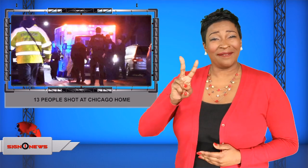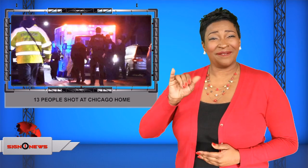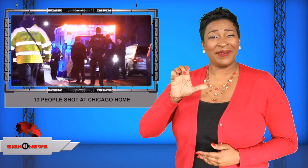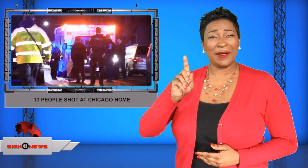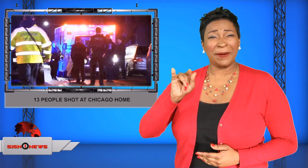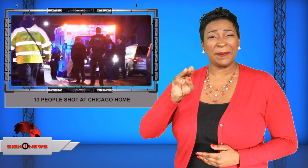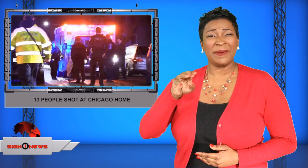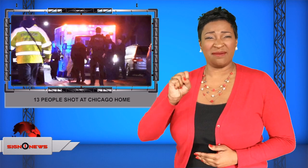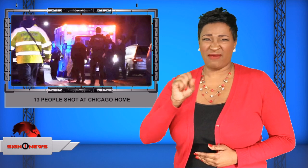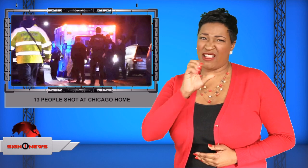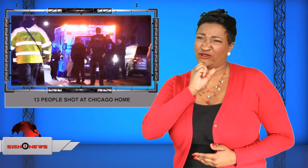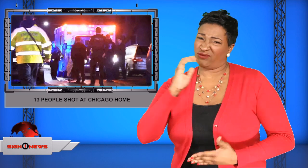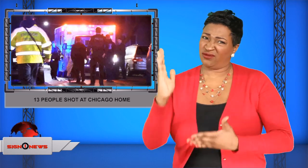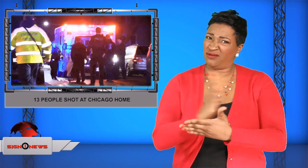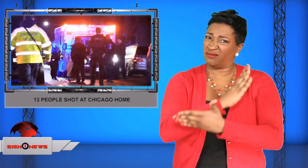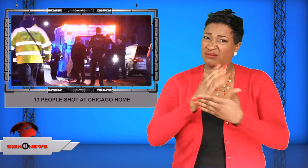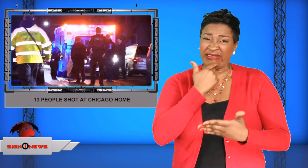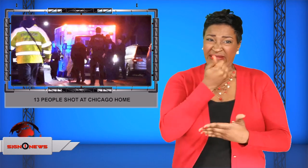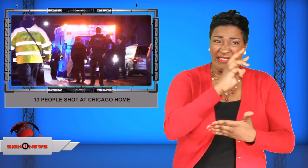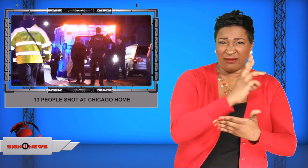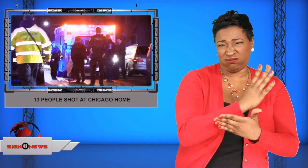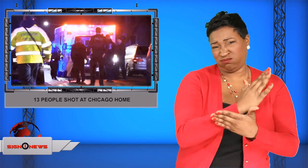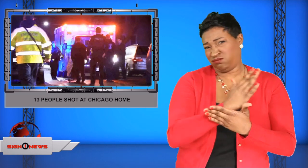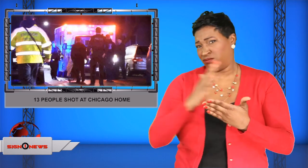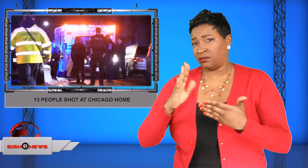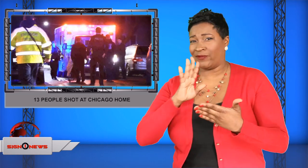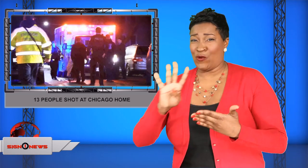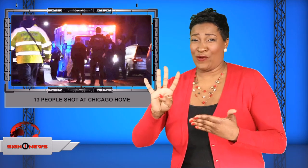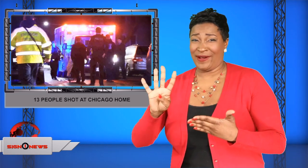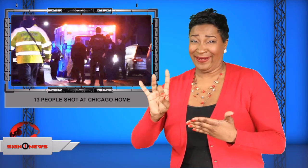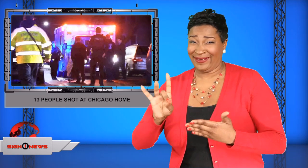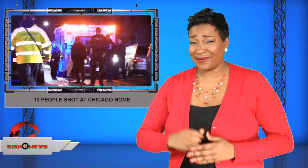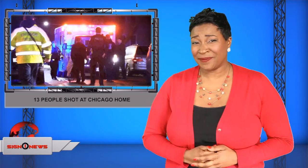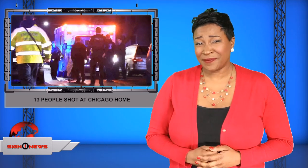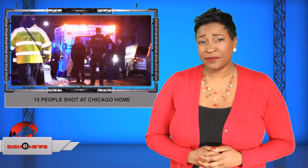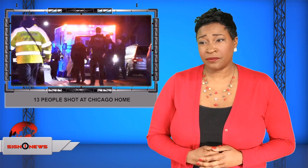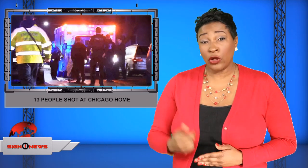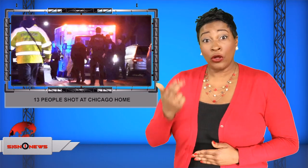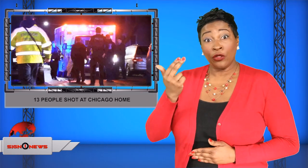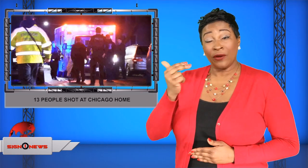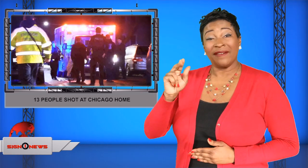The thirteen victims range in age from 16 to about 48 years old.